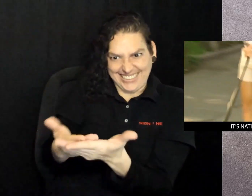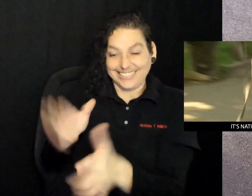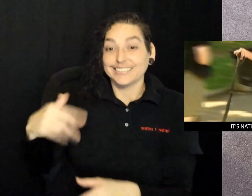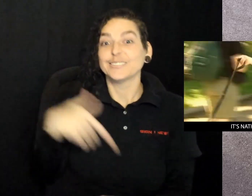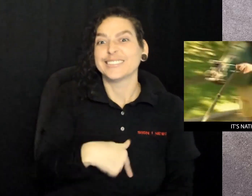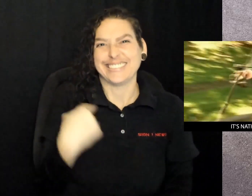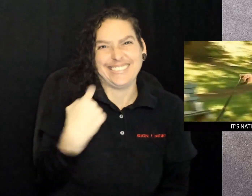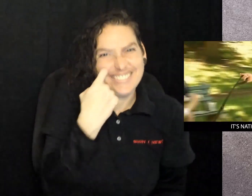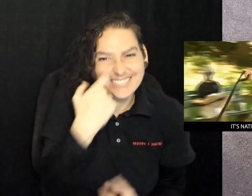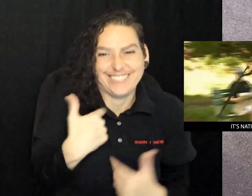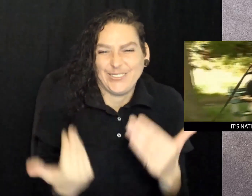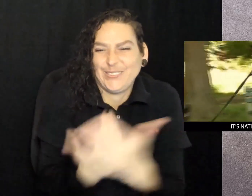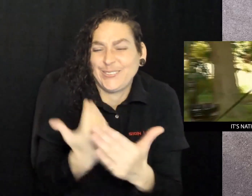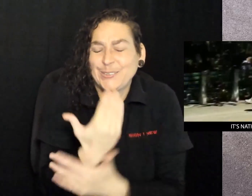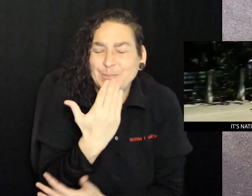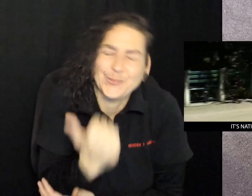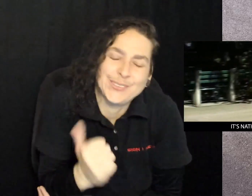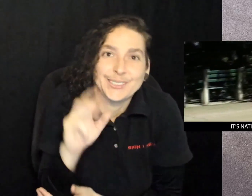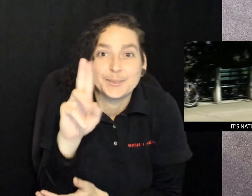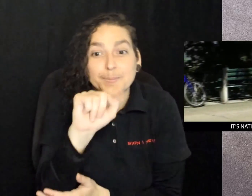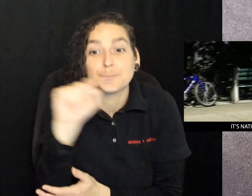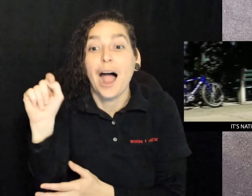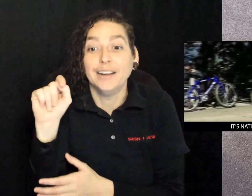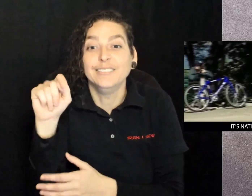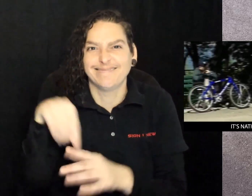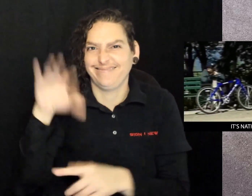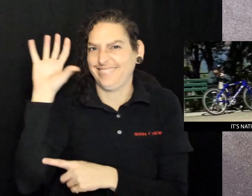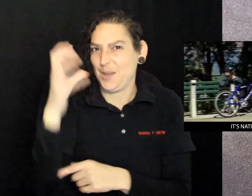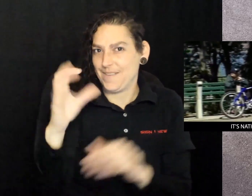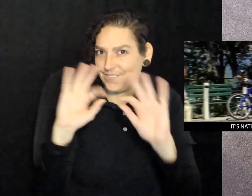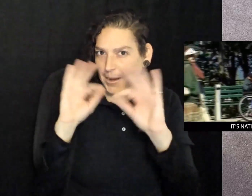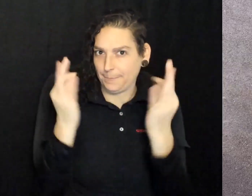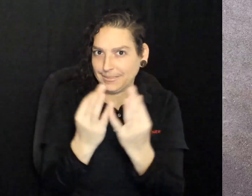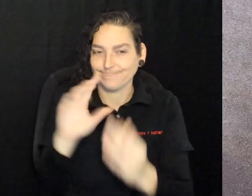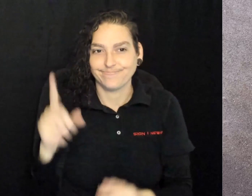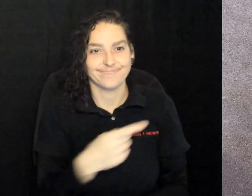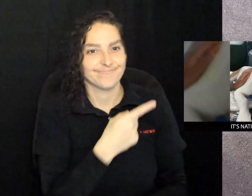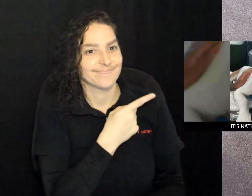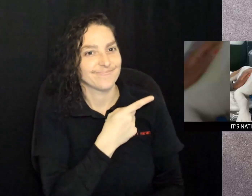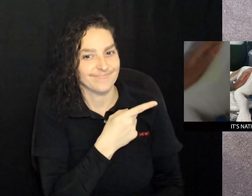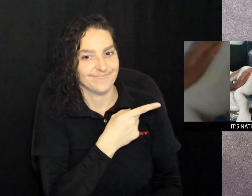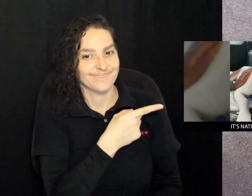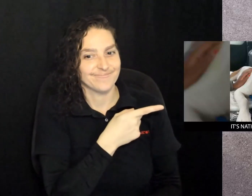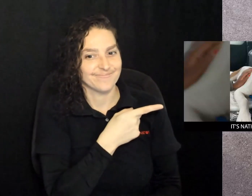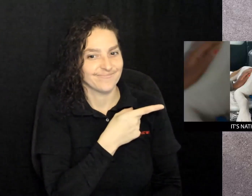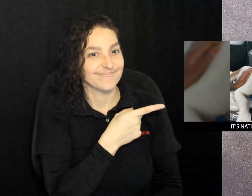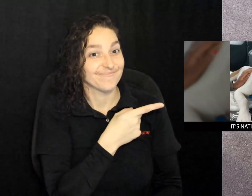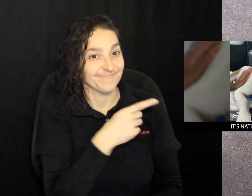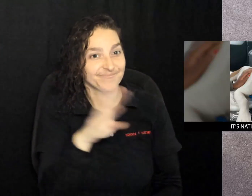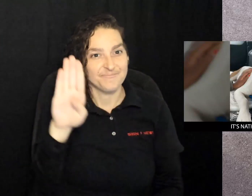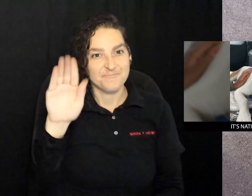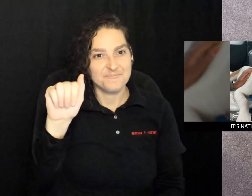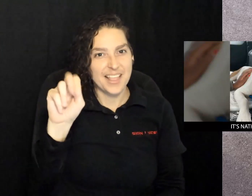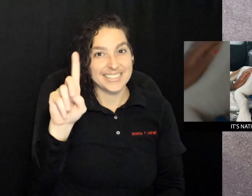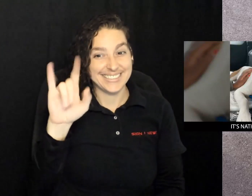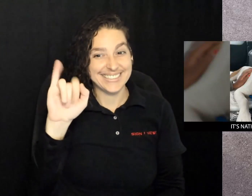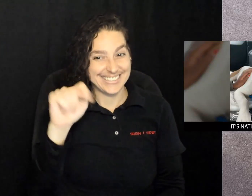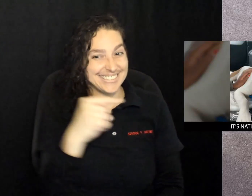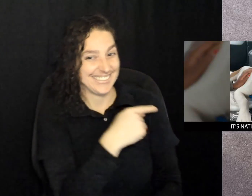in fact we have a sweet new mutt in the Sign1News family